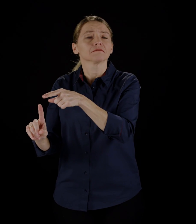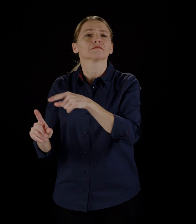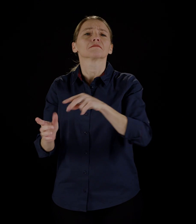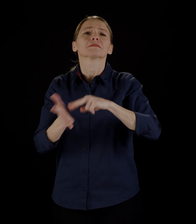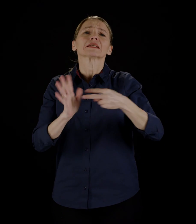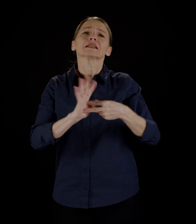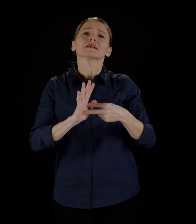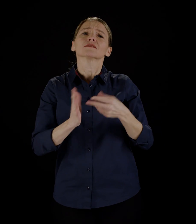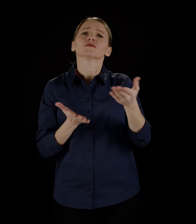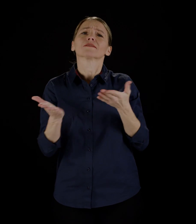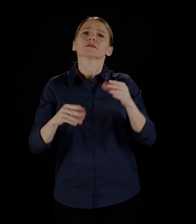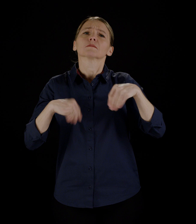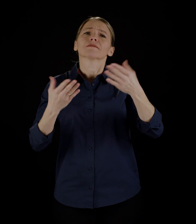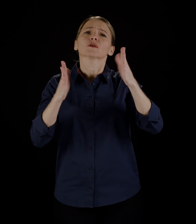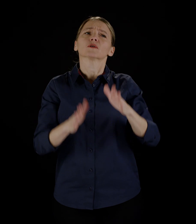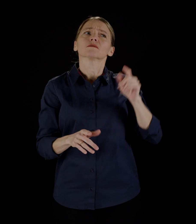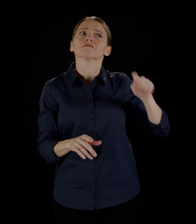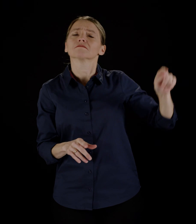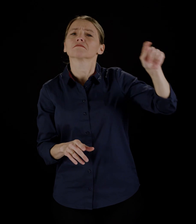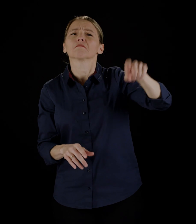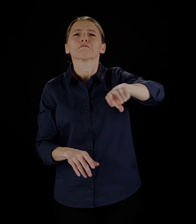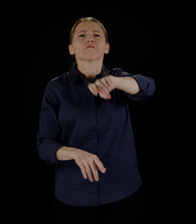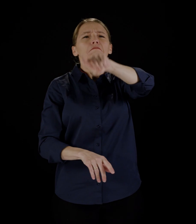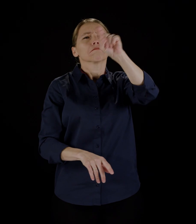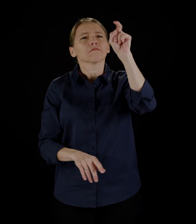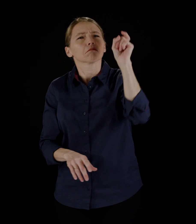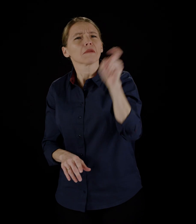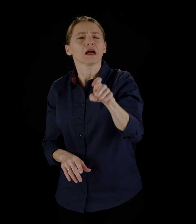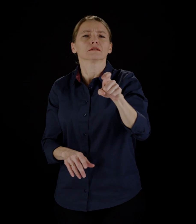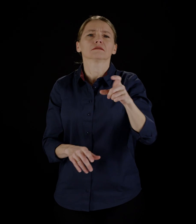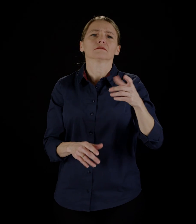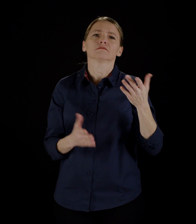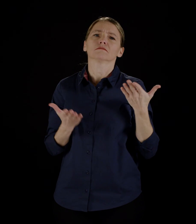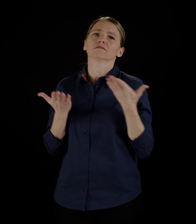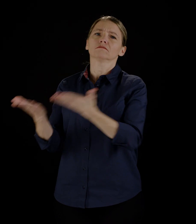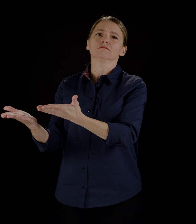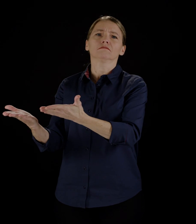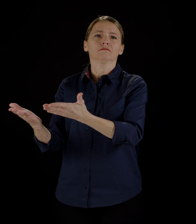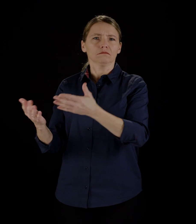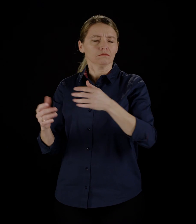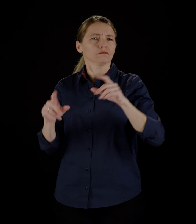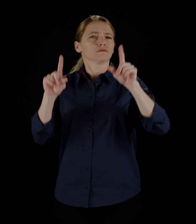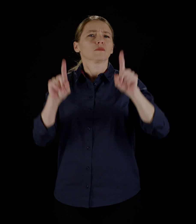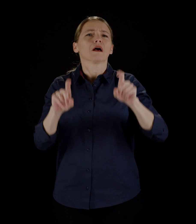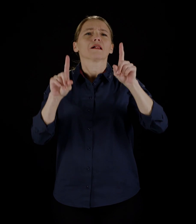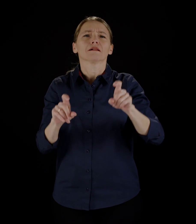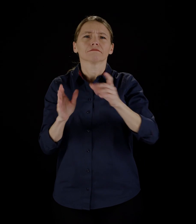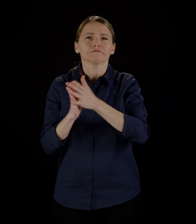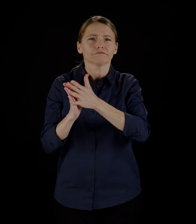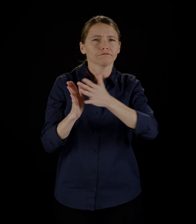offer an extended trial period lasting a minimum of 30 calendar days to enable the customer